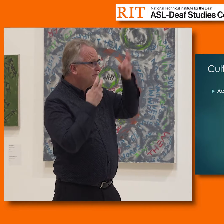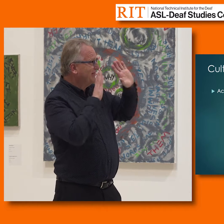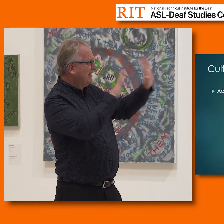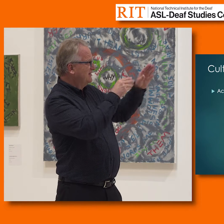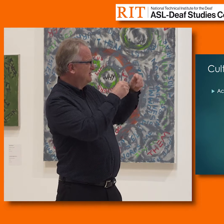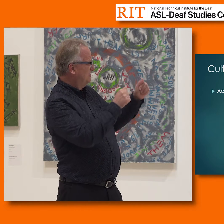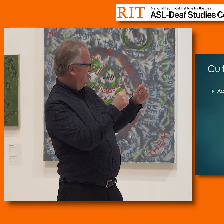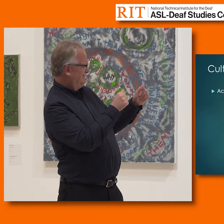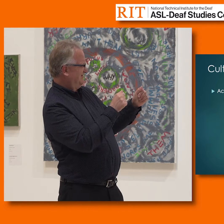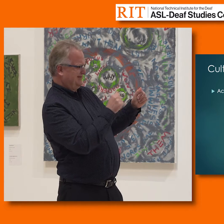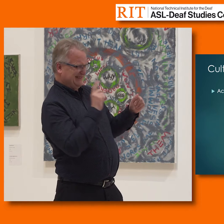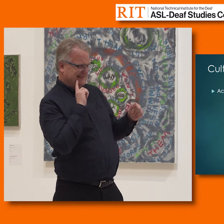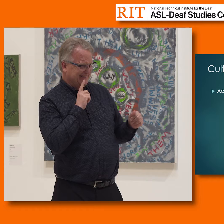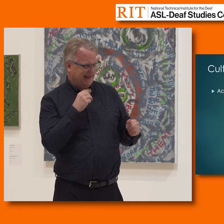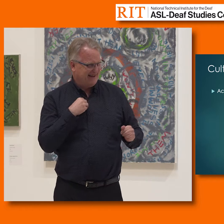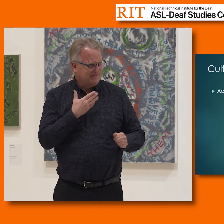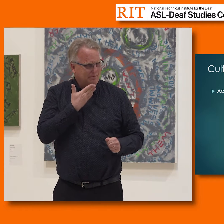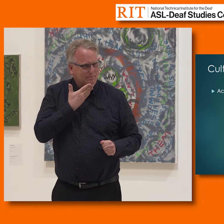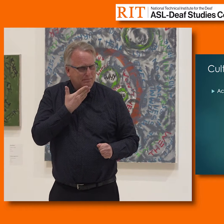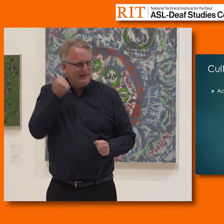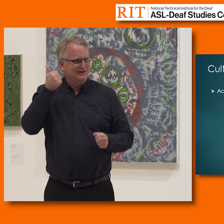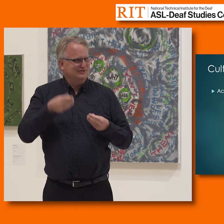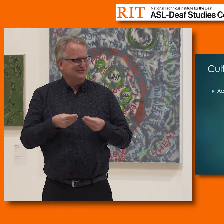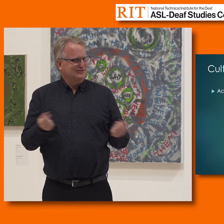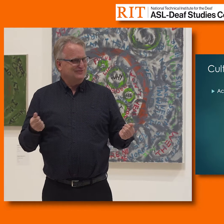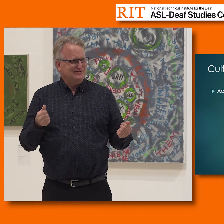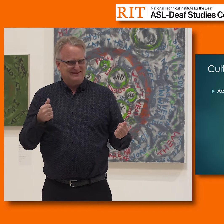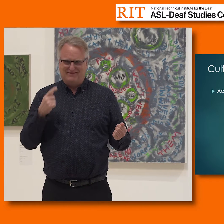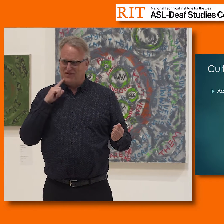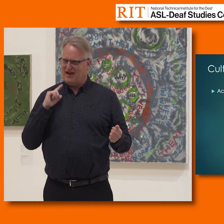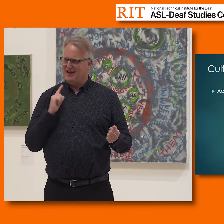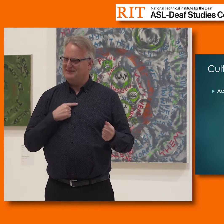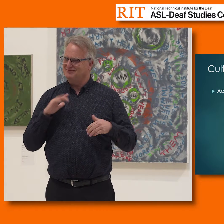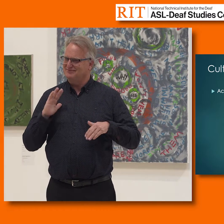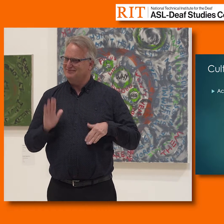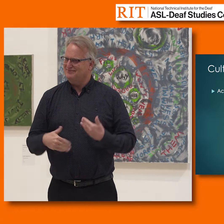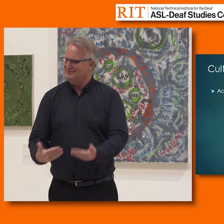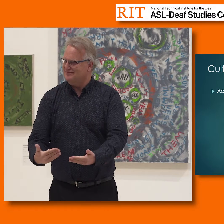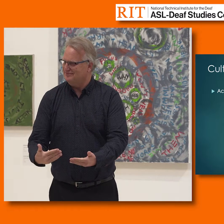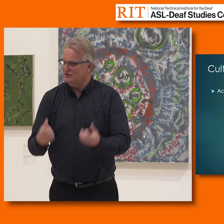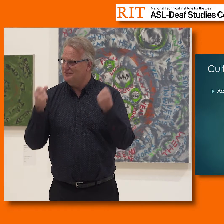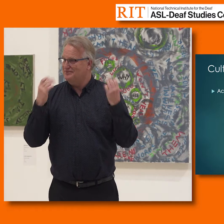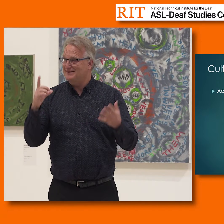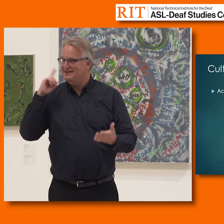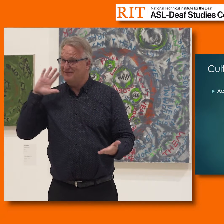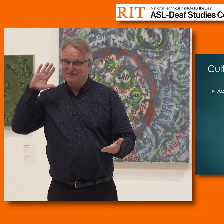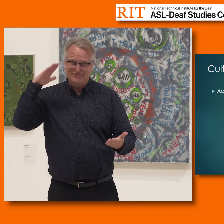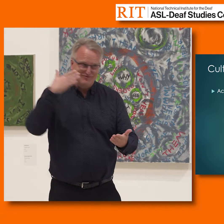to make our lives more meaningful. And so, we as Deaf people know how to